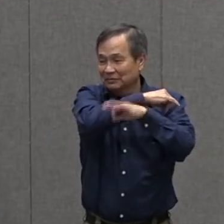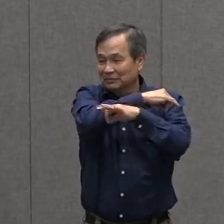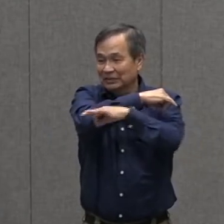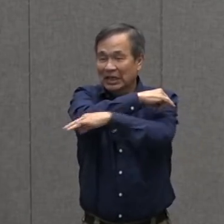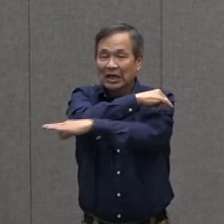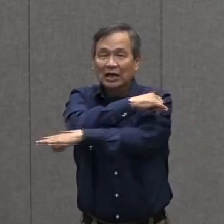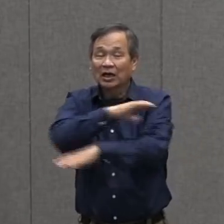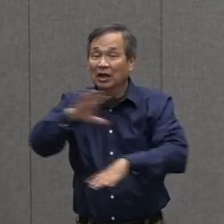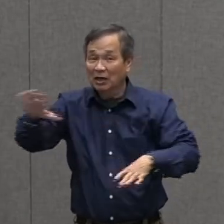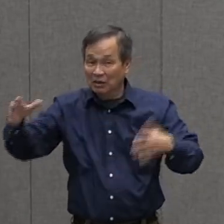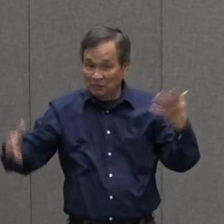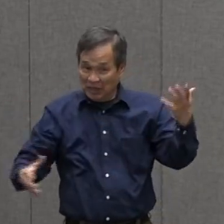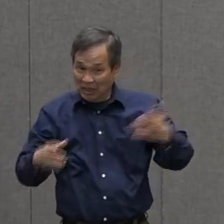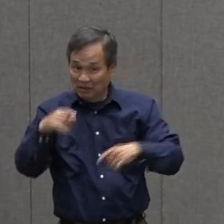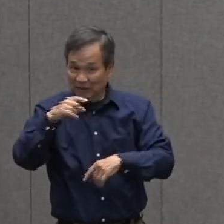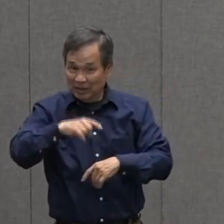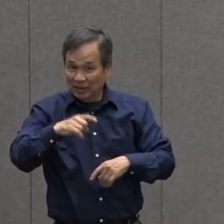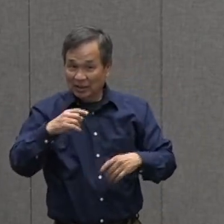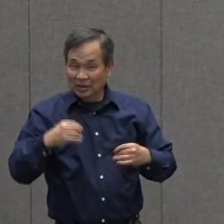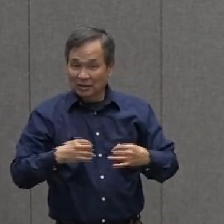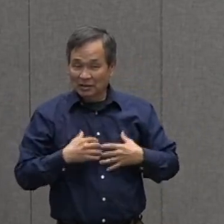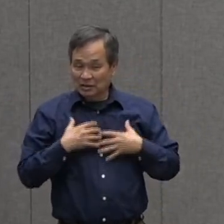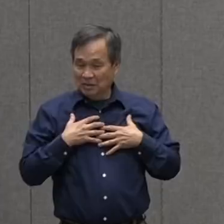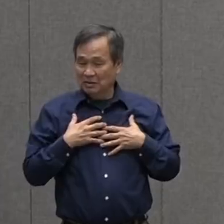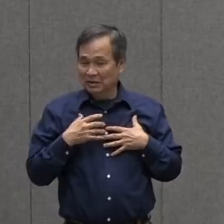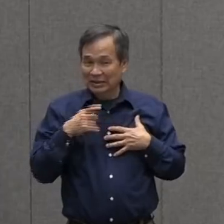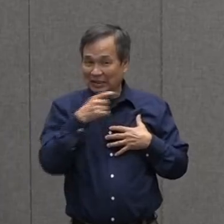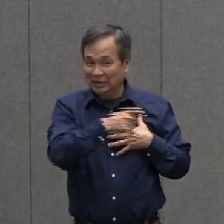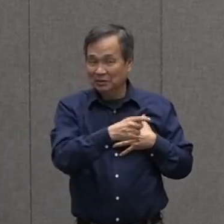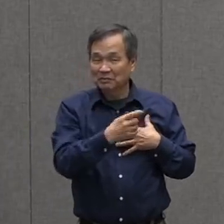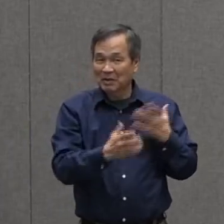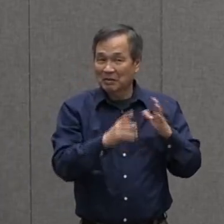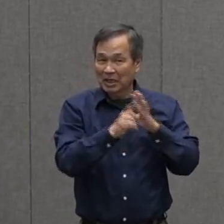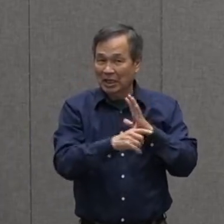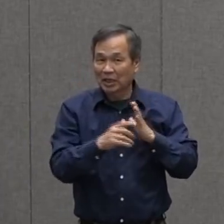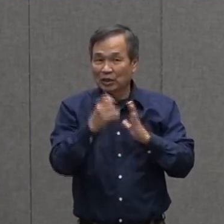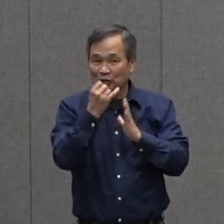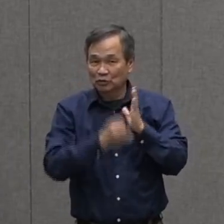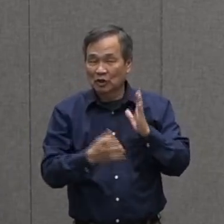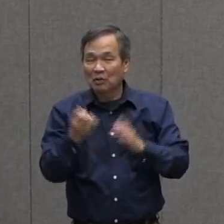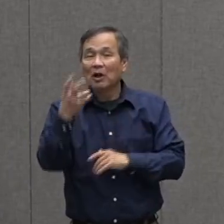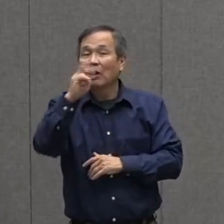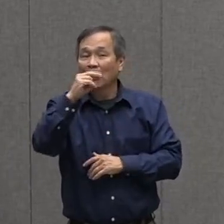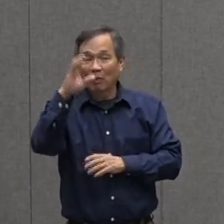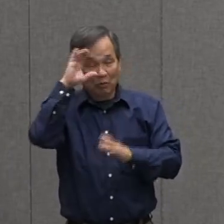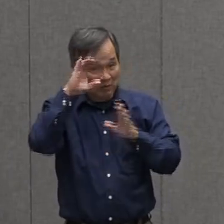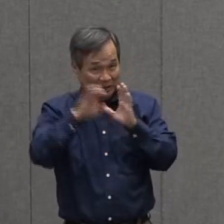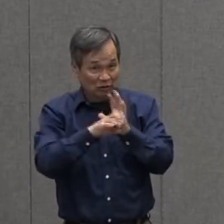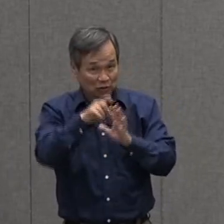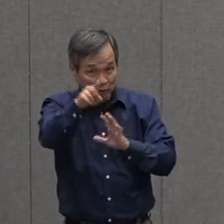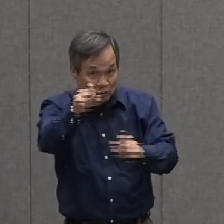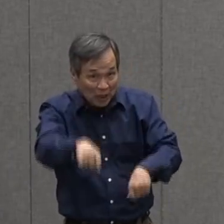as an inspiration to draw my own picture of an eagle later. Maybe that's something you could do.